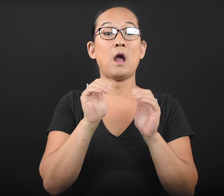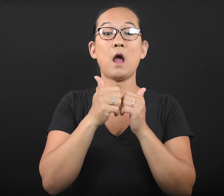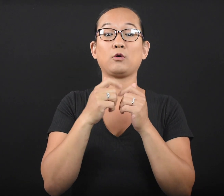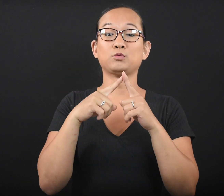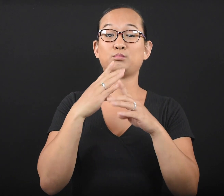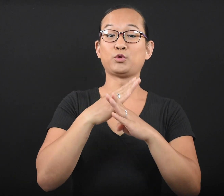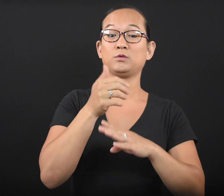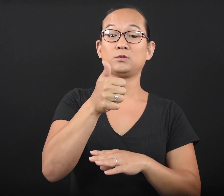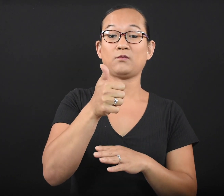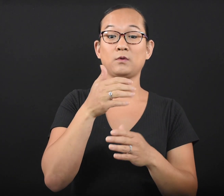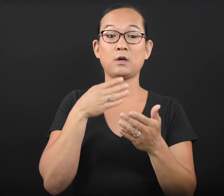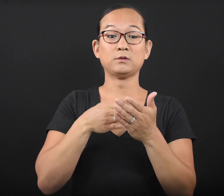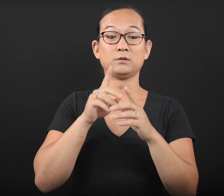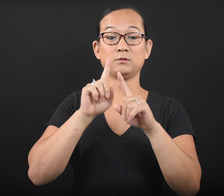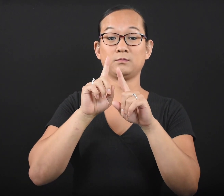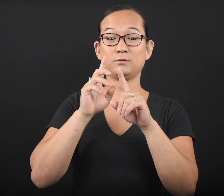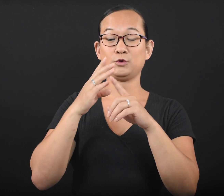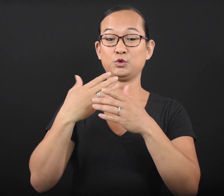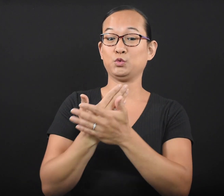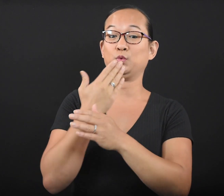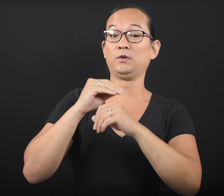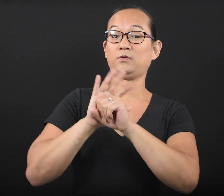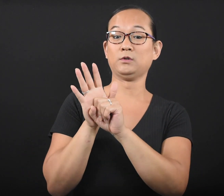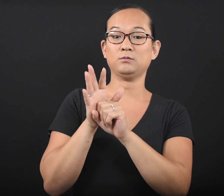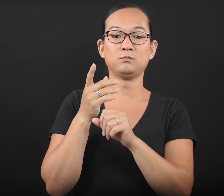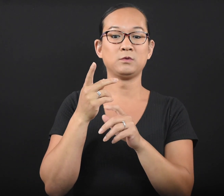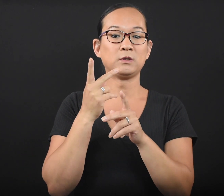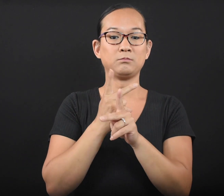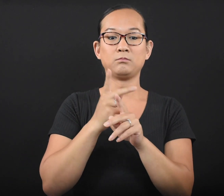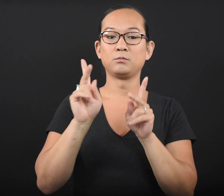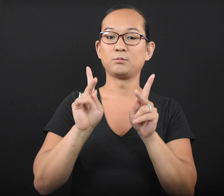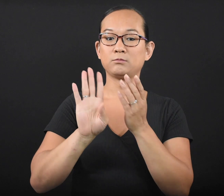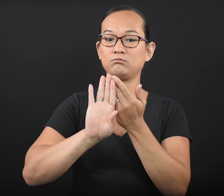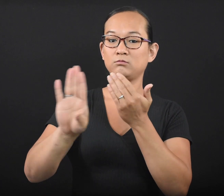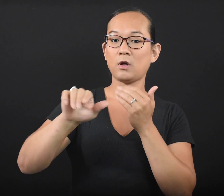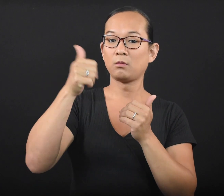The best way to protect yourself against the new coronavirus is to keep at least 1 metre away from